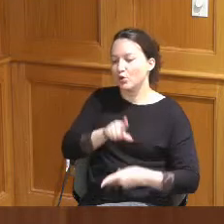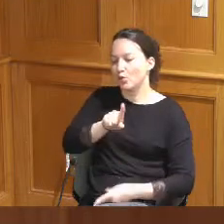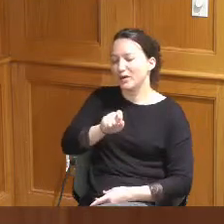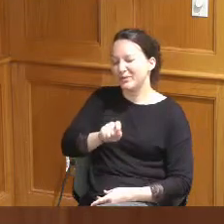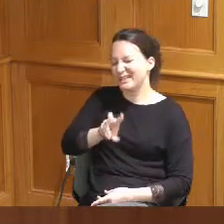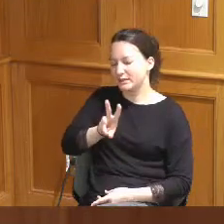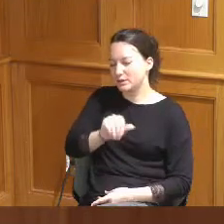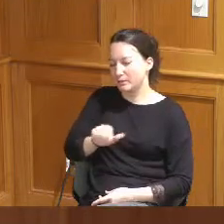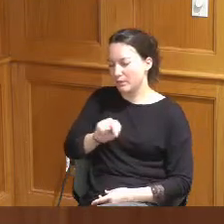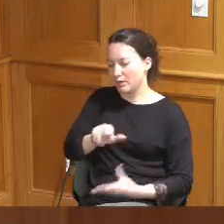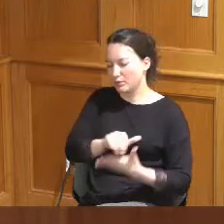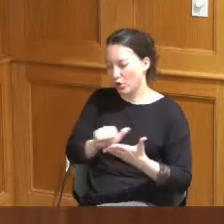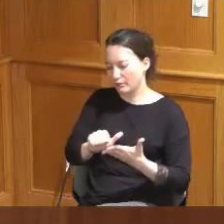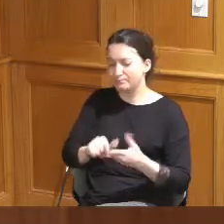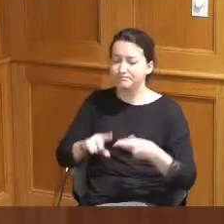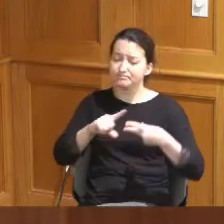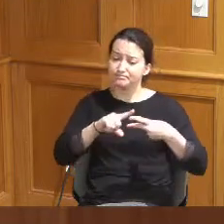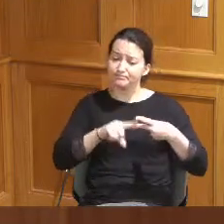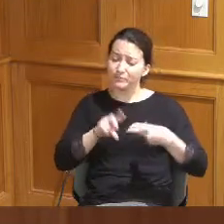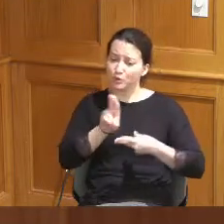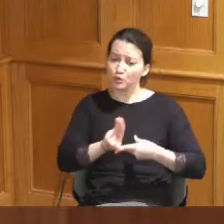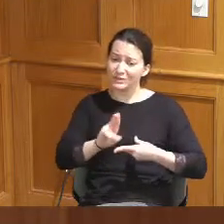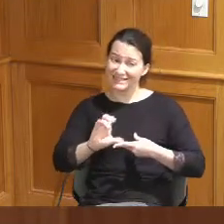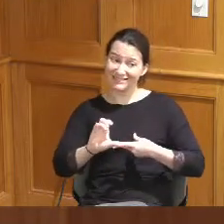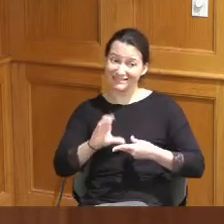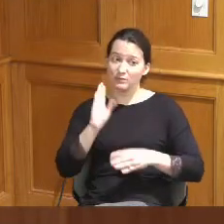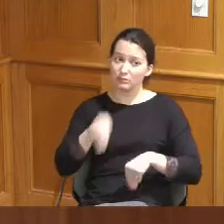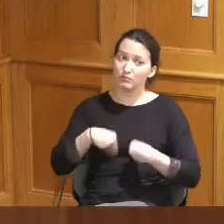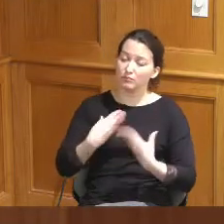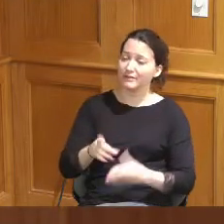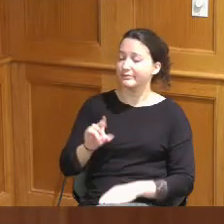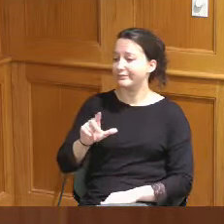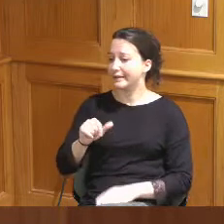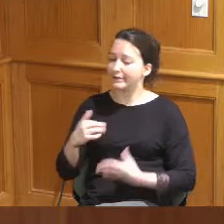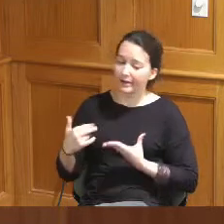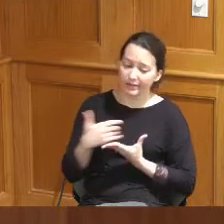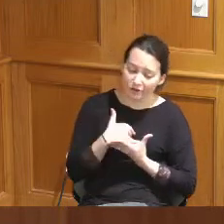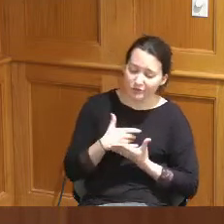Grant under both grants University of Cincinnati will be providing the data collection analysis